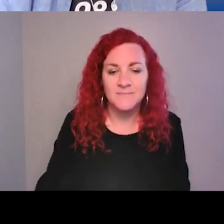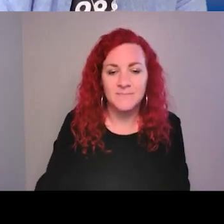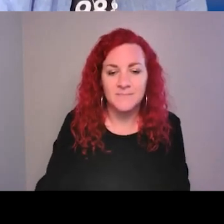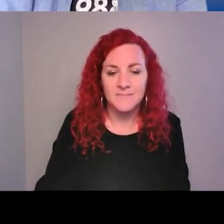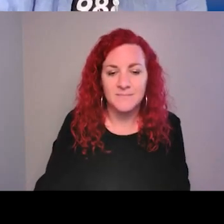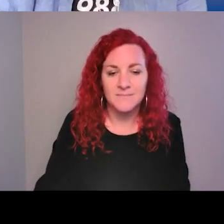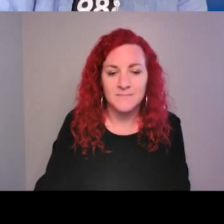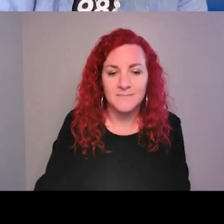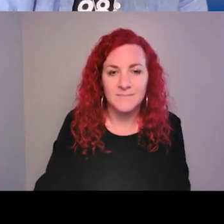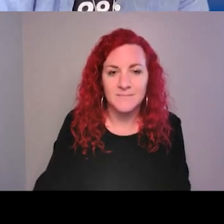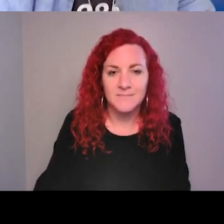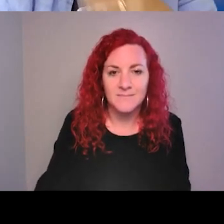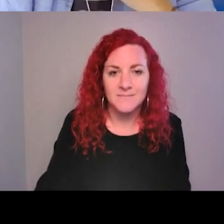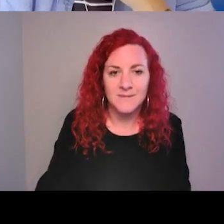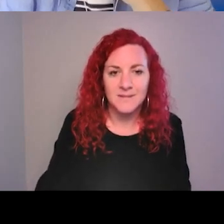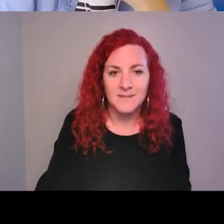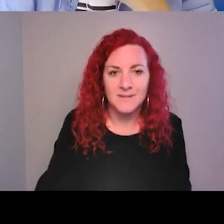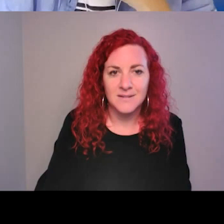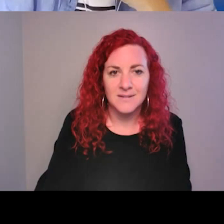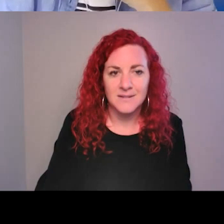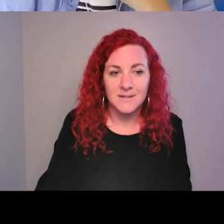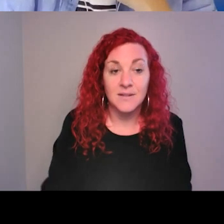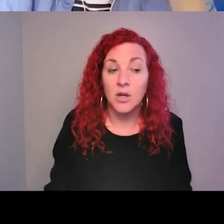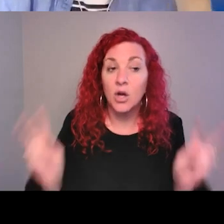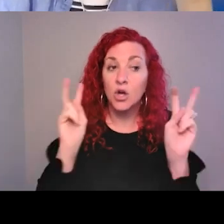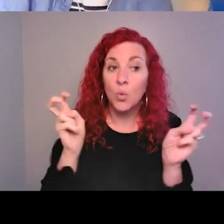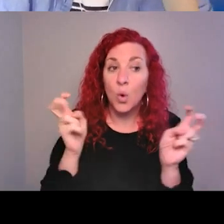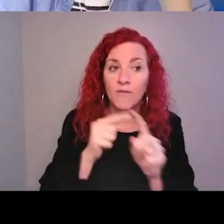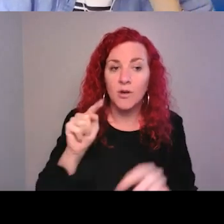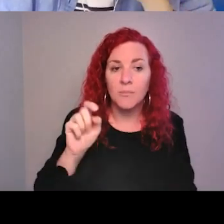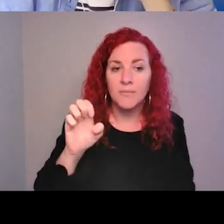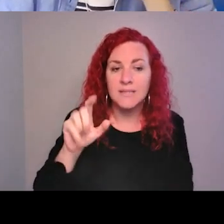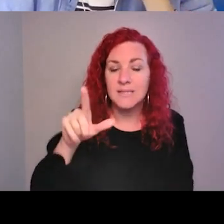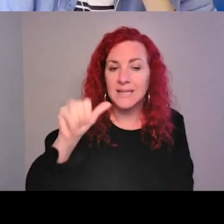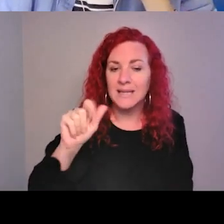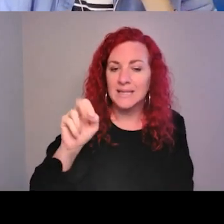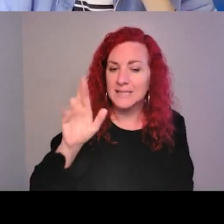: ALL RIGHT. SO A QUOTE BY TEQUILA TERRY.